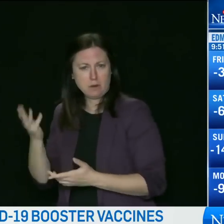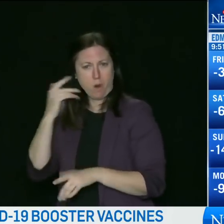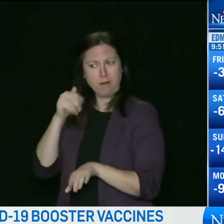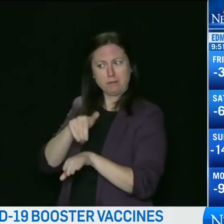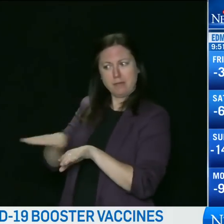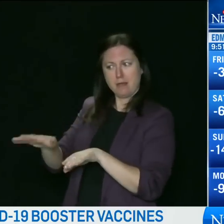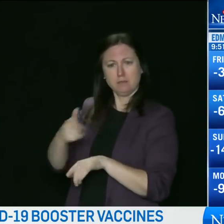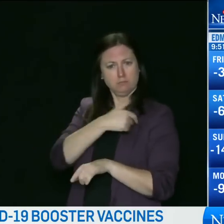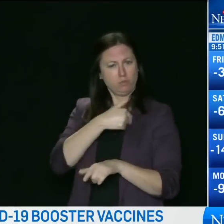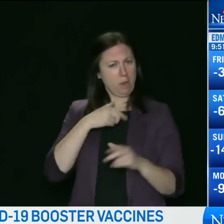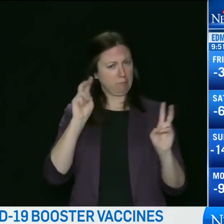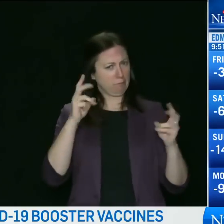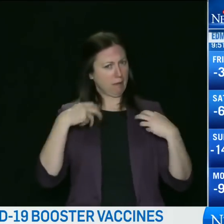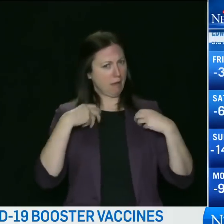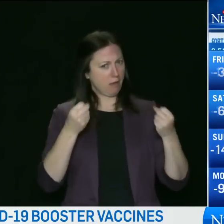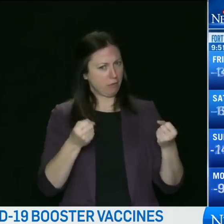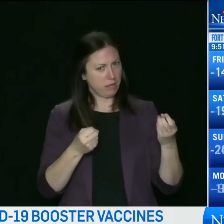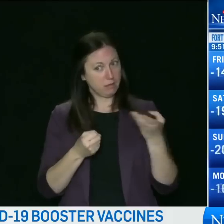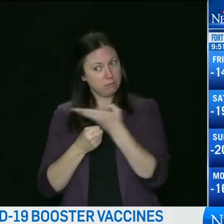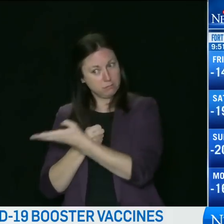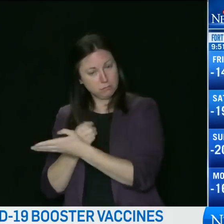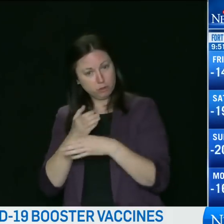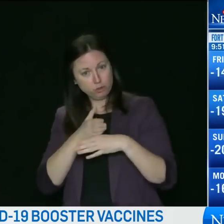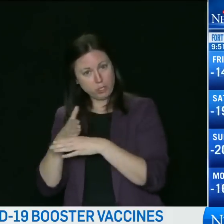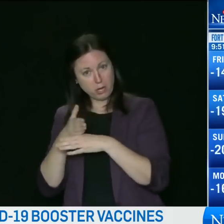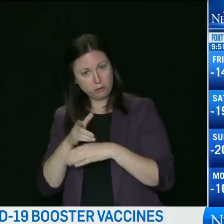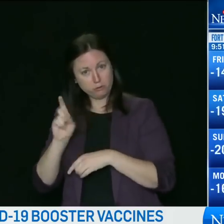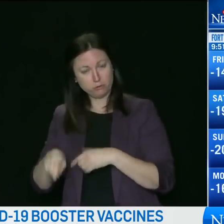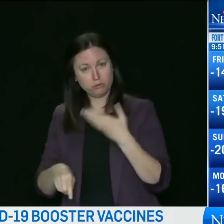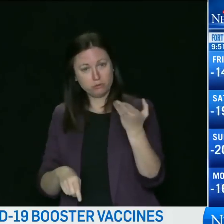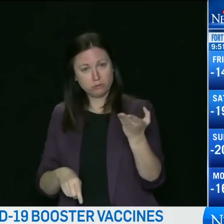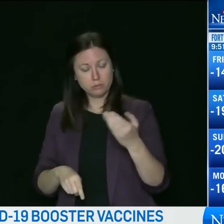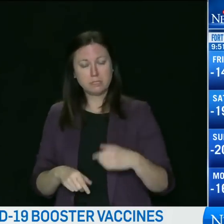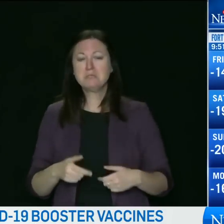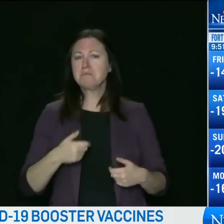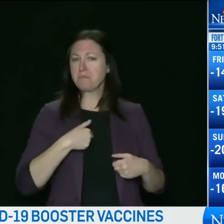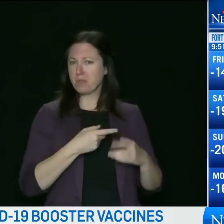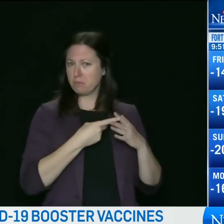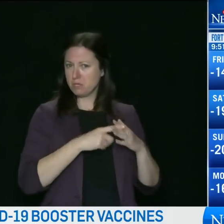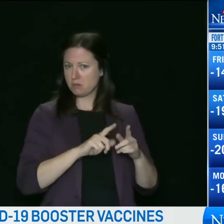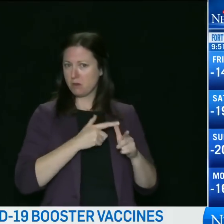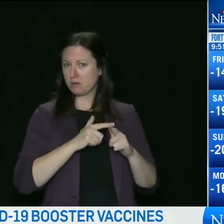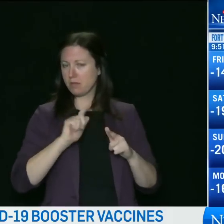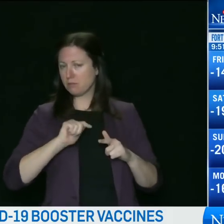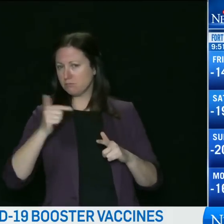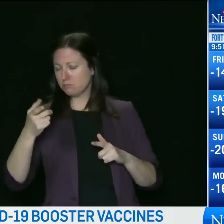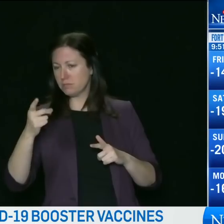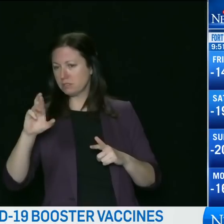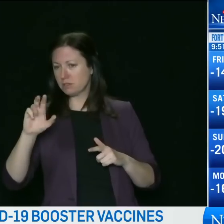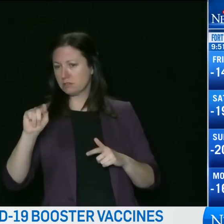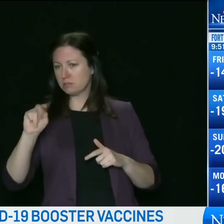THOSE DOSES TO OTHER COUNTRIES